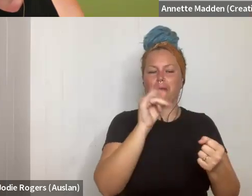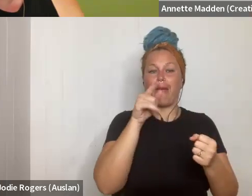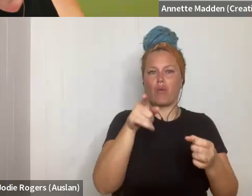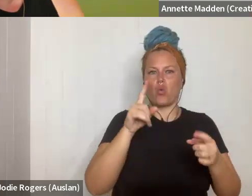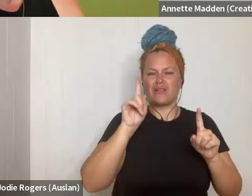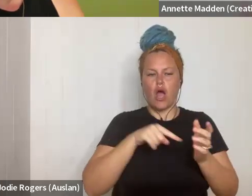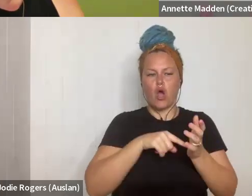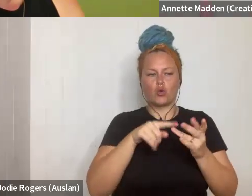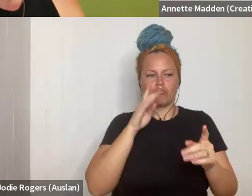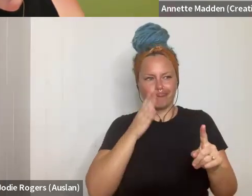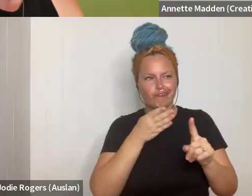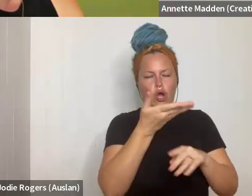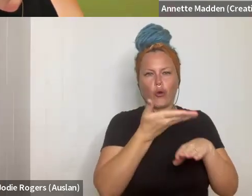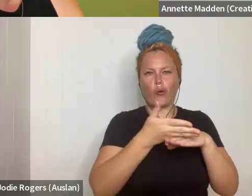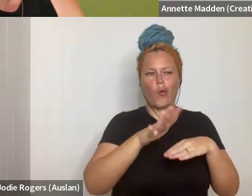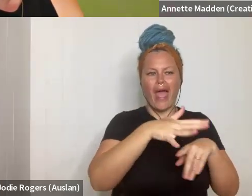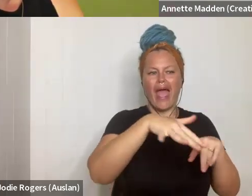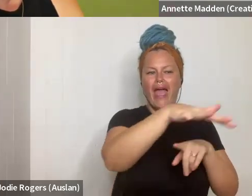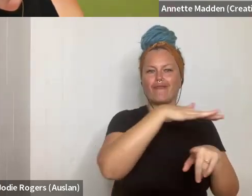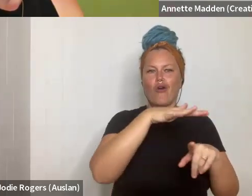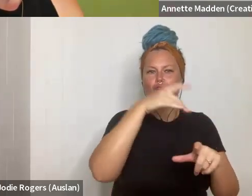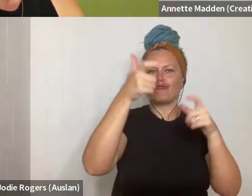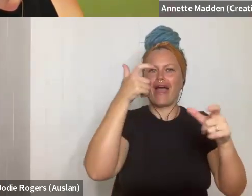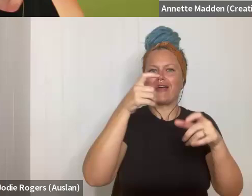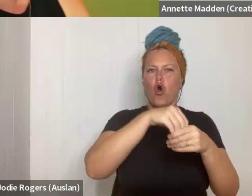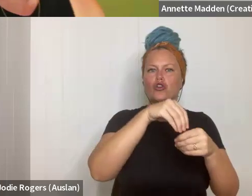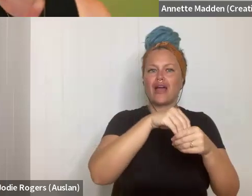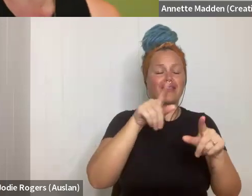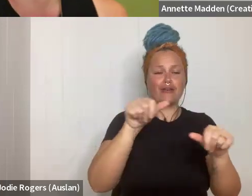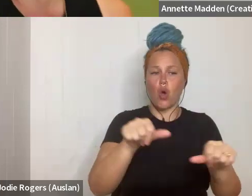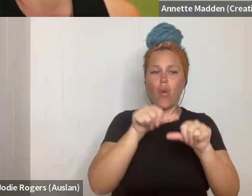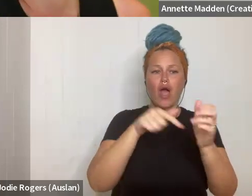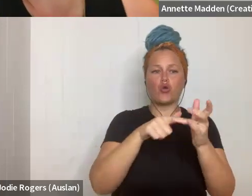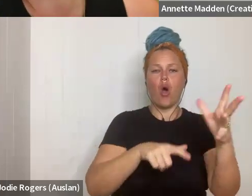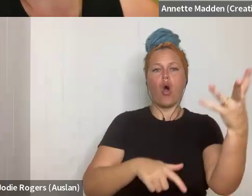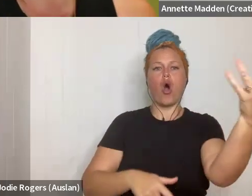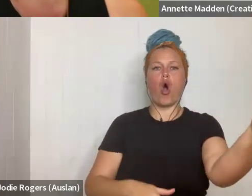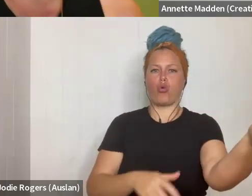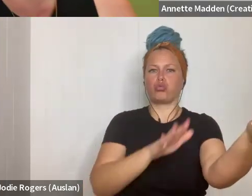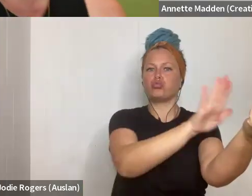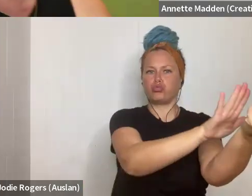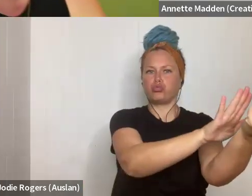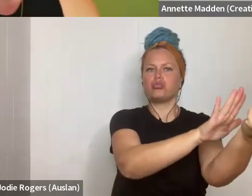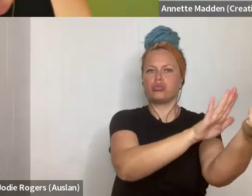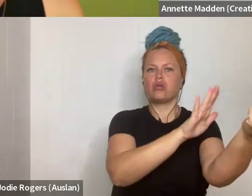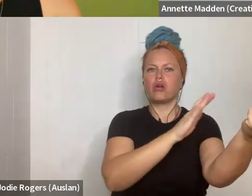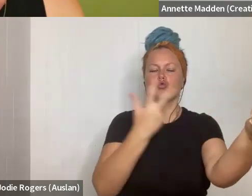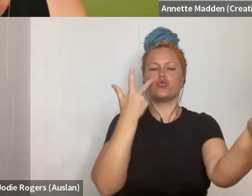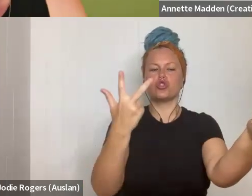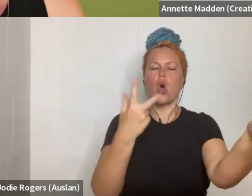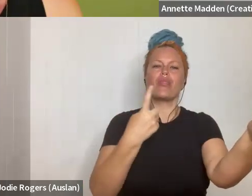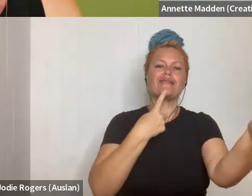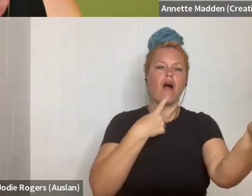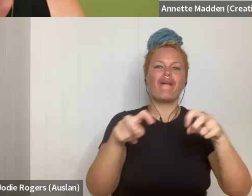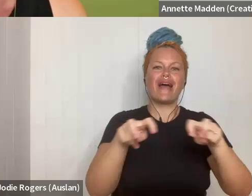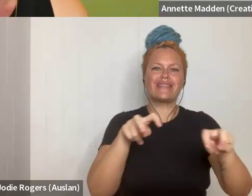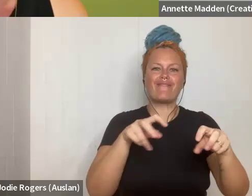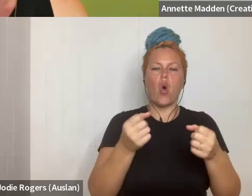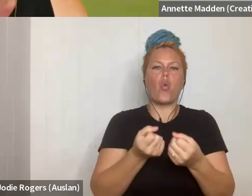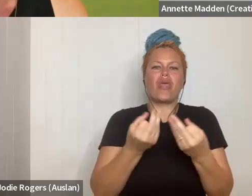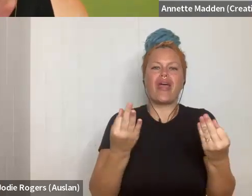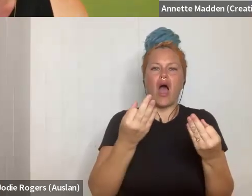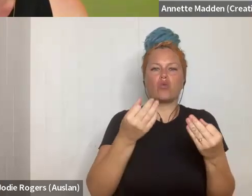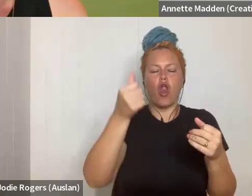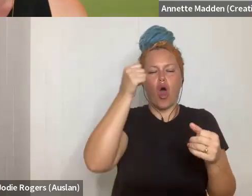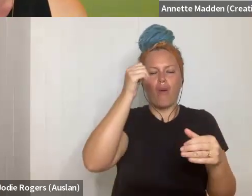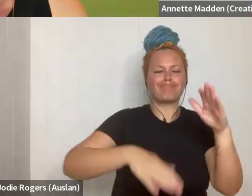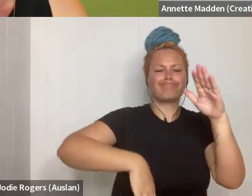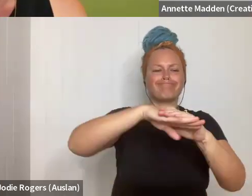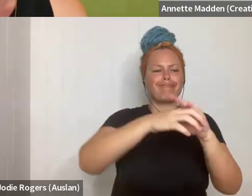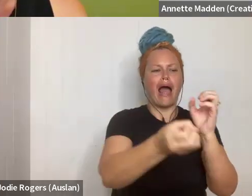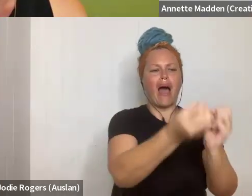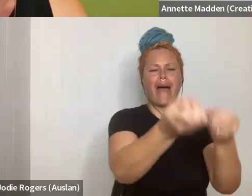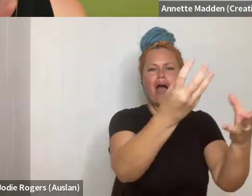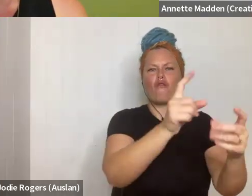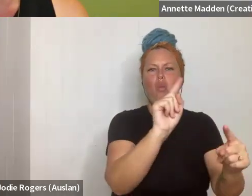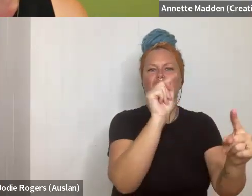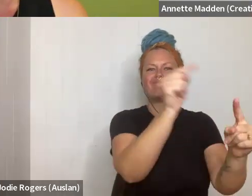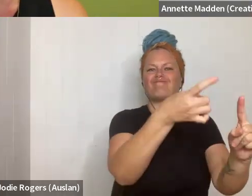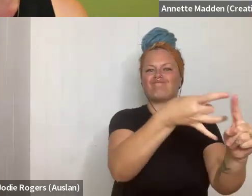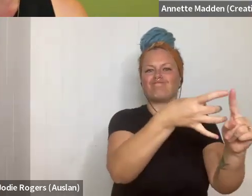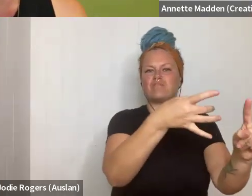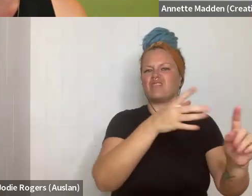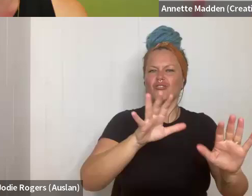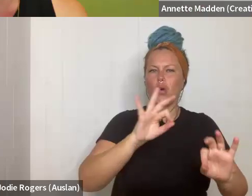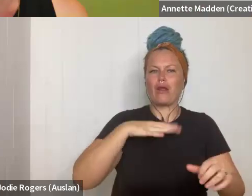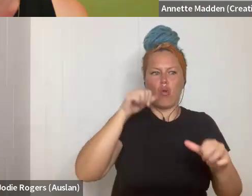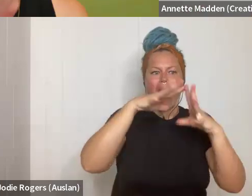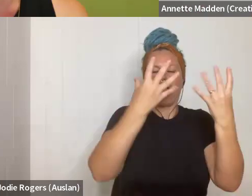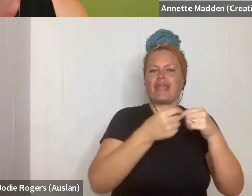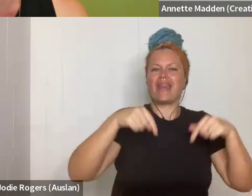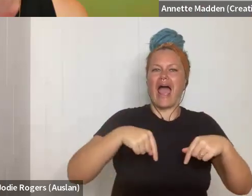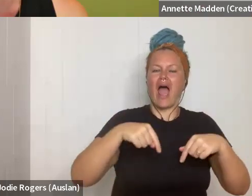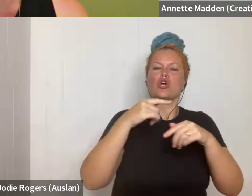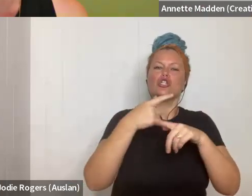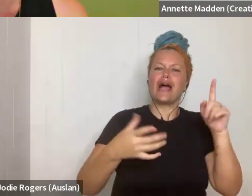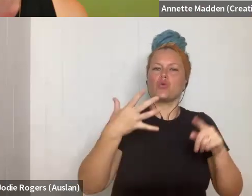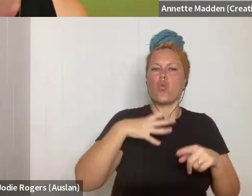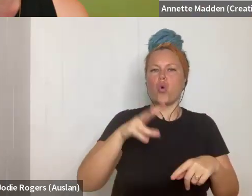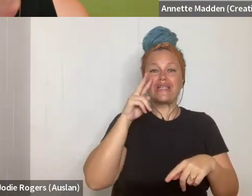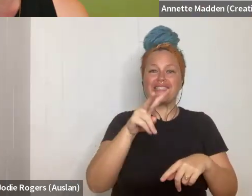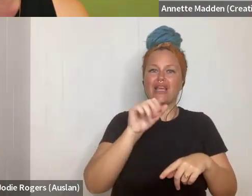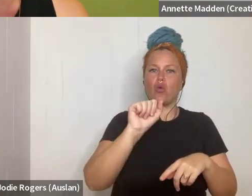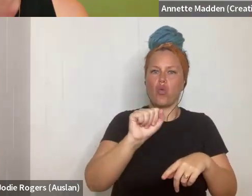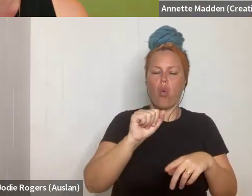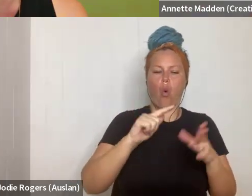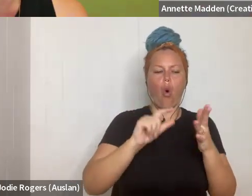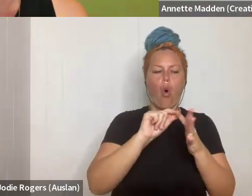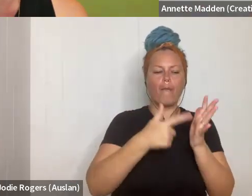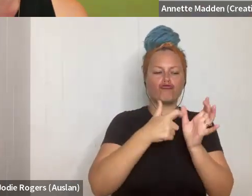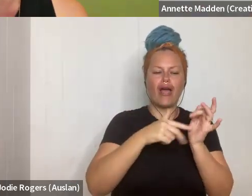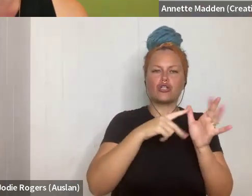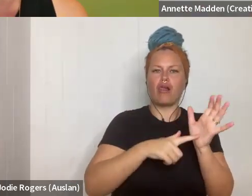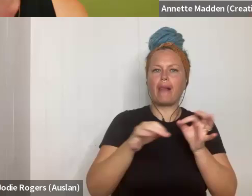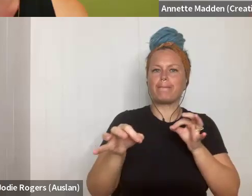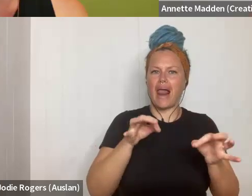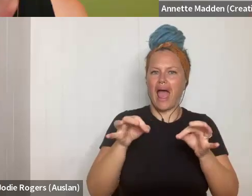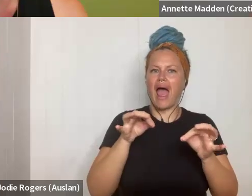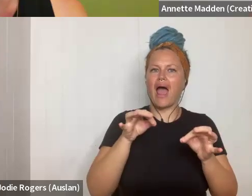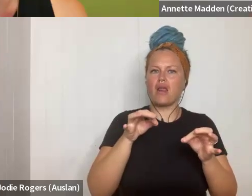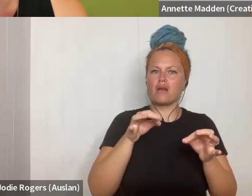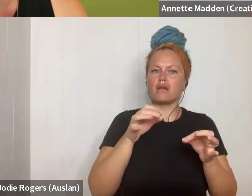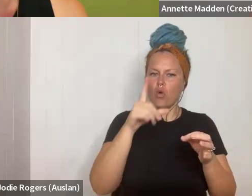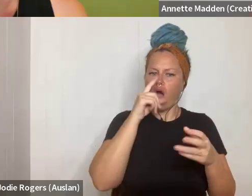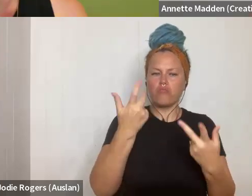artistic content of that or what the work is,